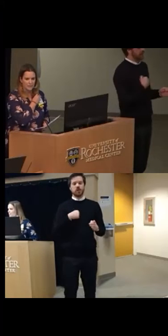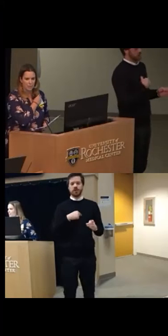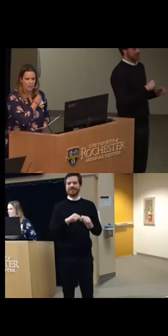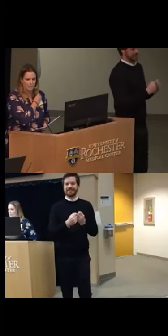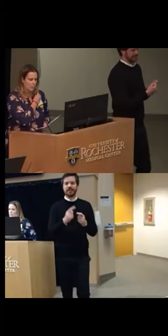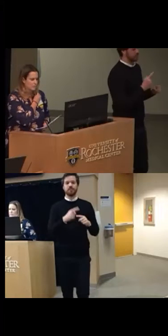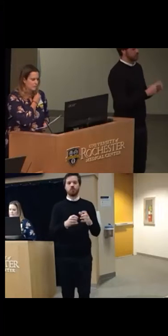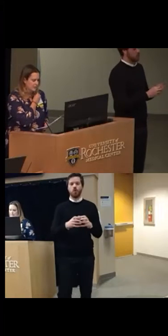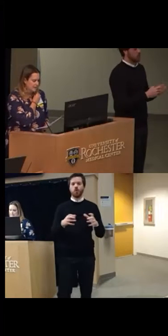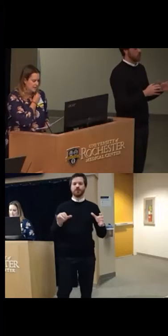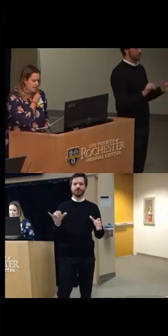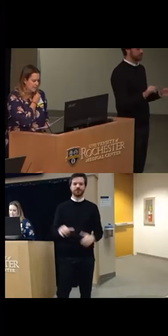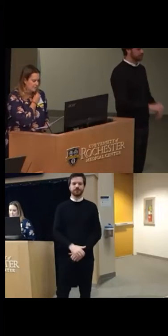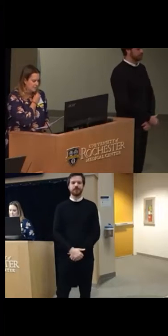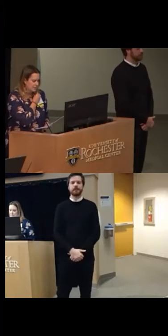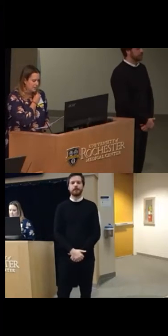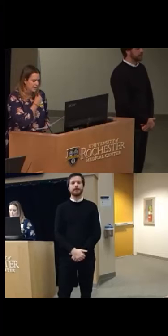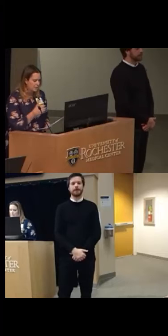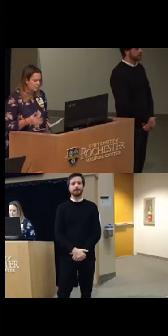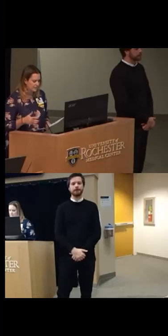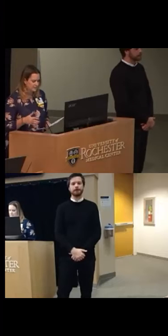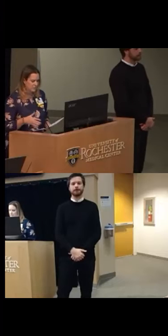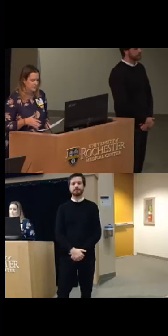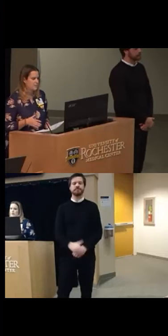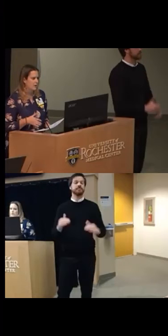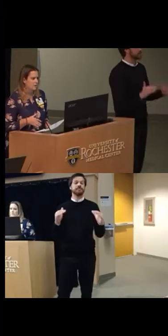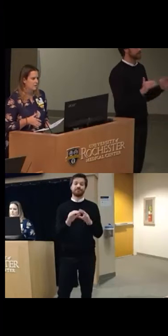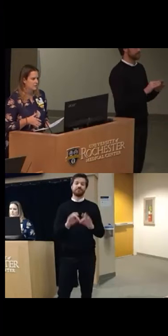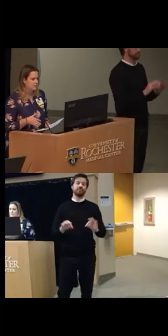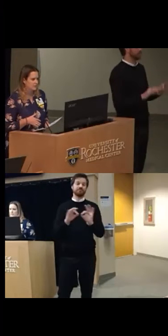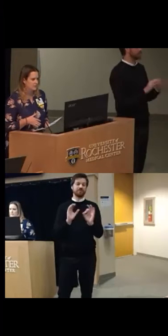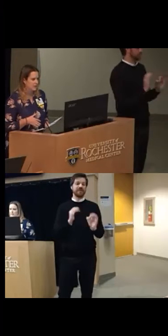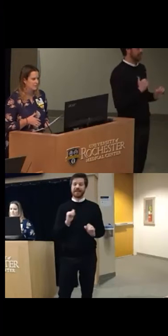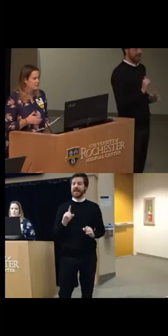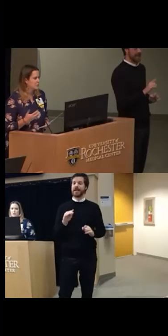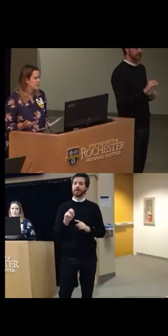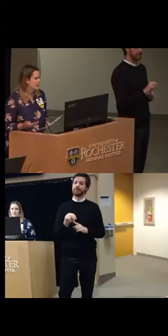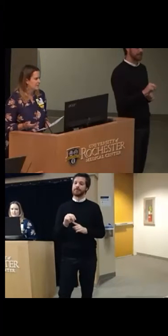the program grows um equally vital to our team are our administrators I sure I don't have to